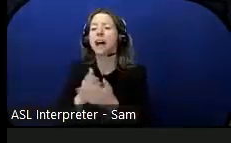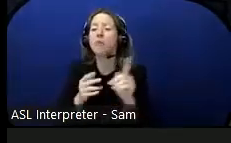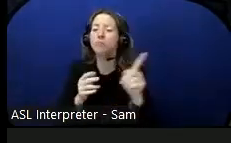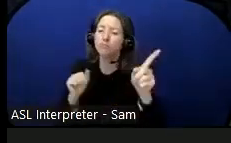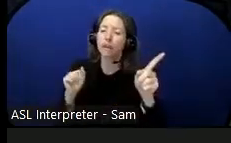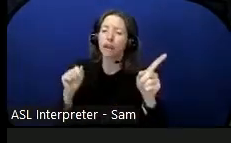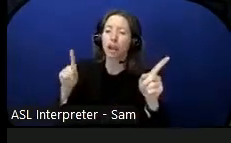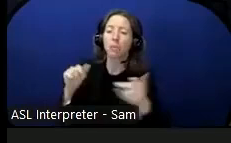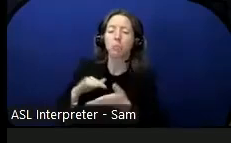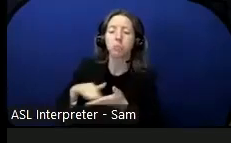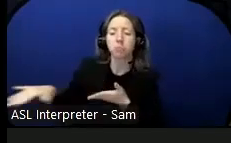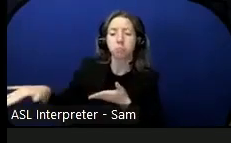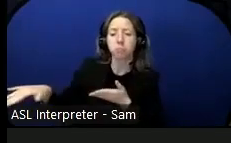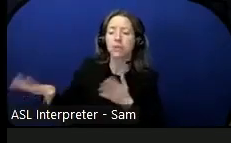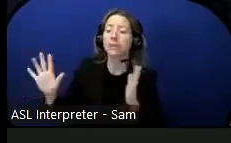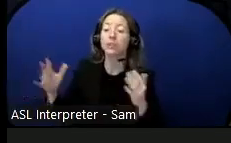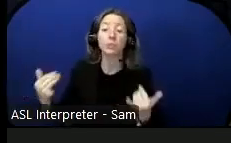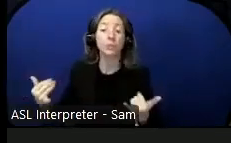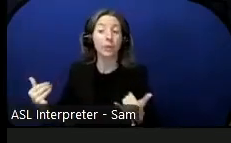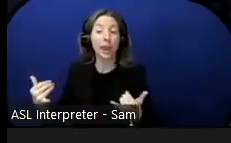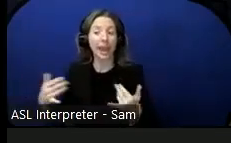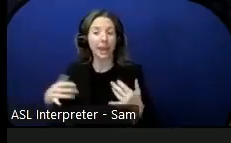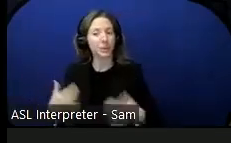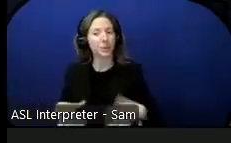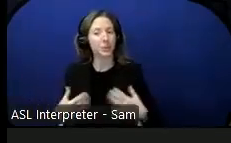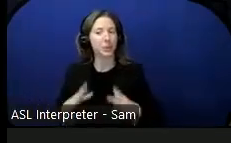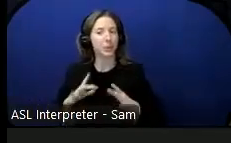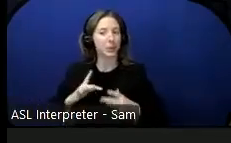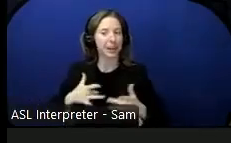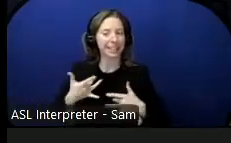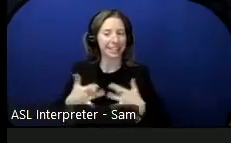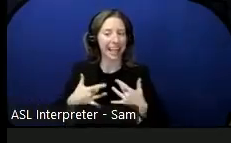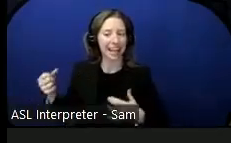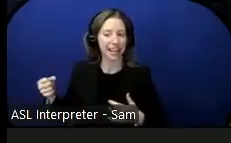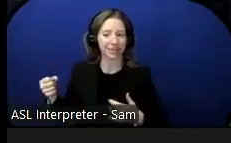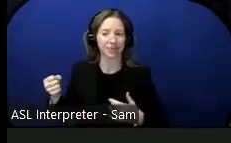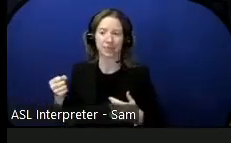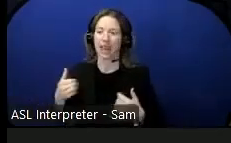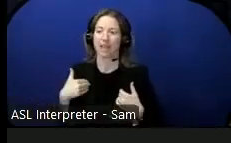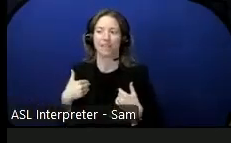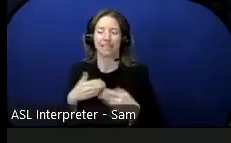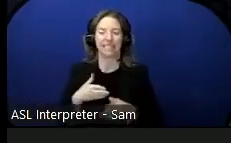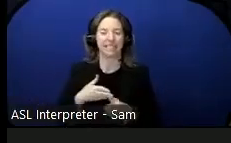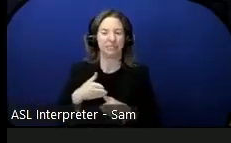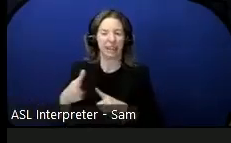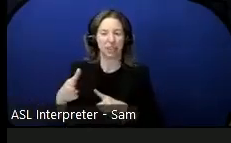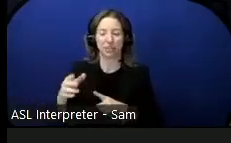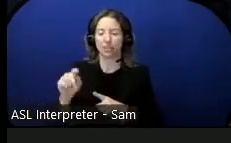our lead accessibility specialist Tyler Melone to present the next steps.